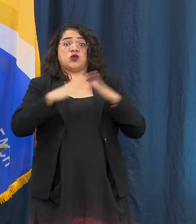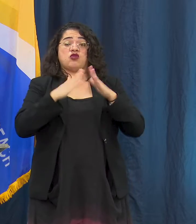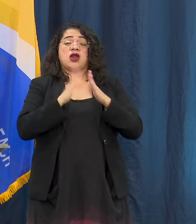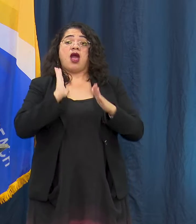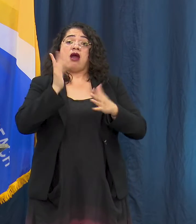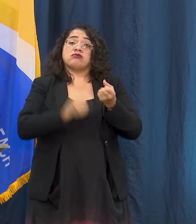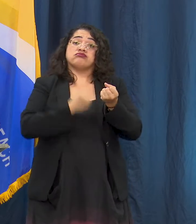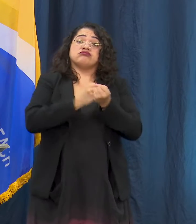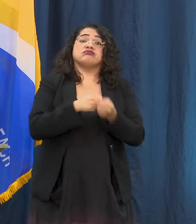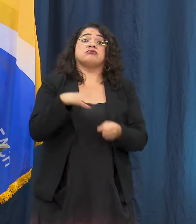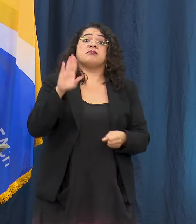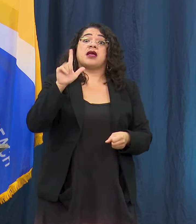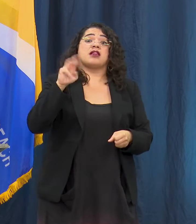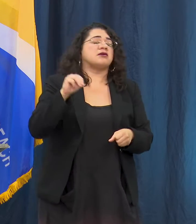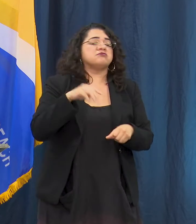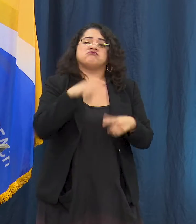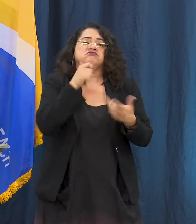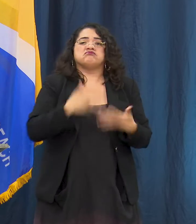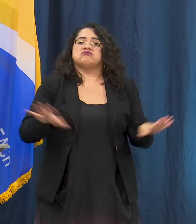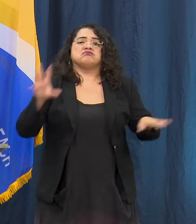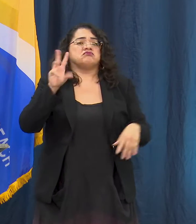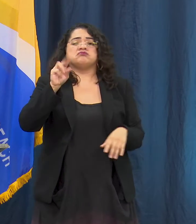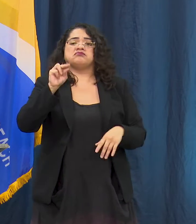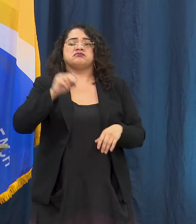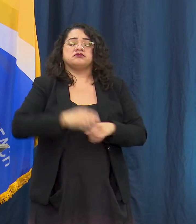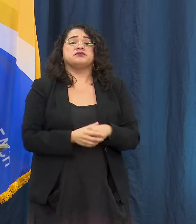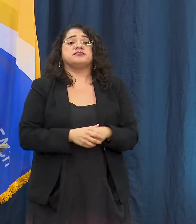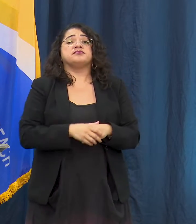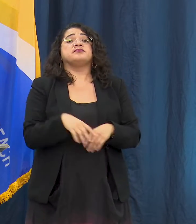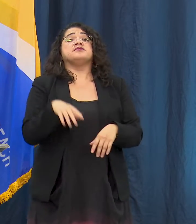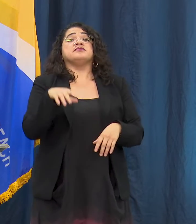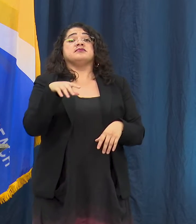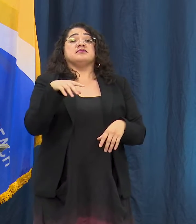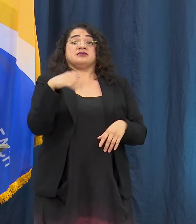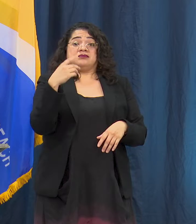we are in a COVID crisis and I want to share a little bit about you